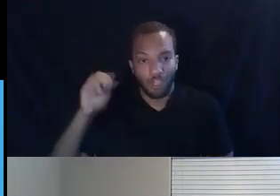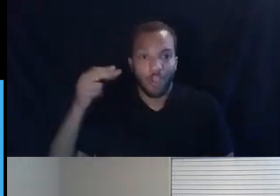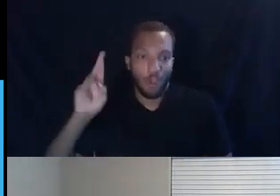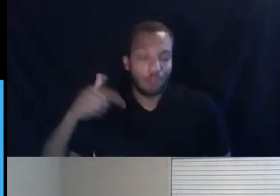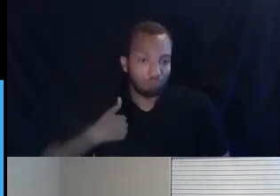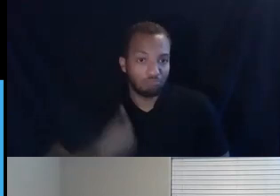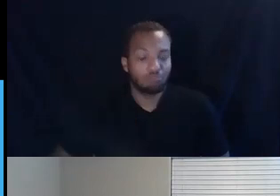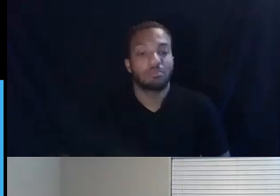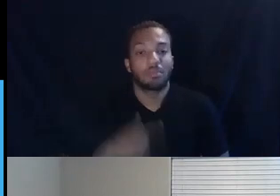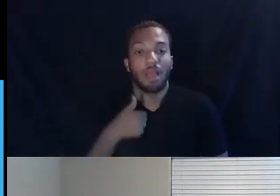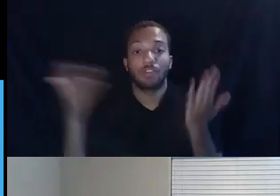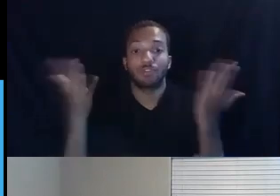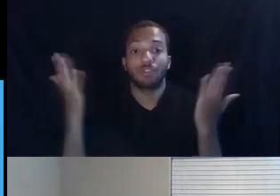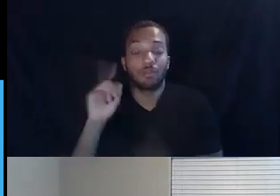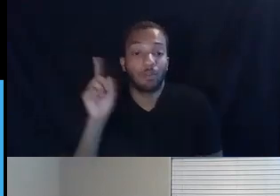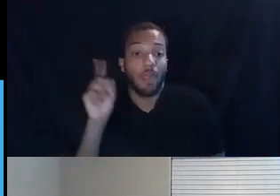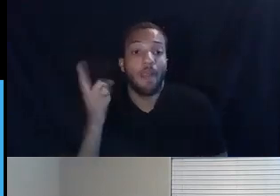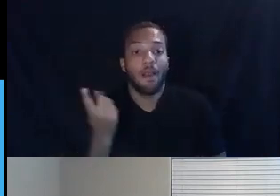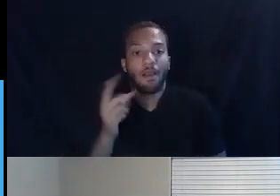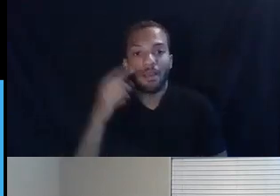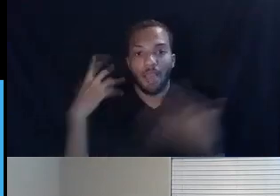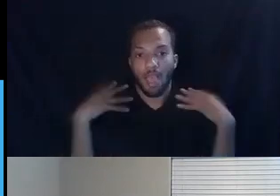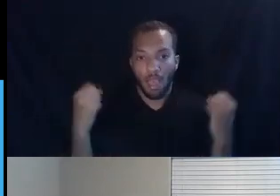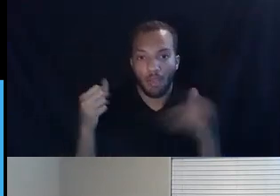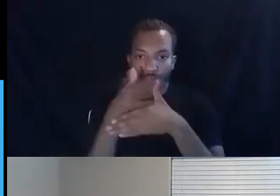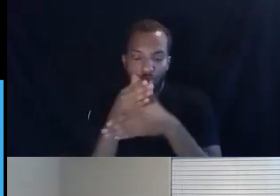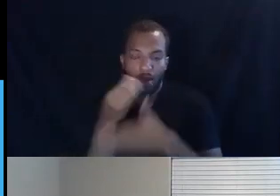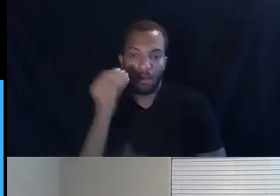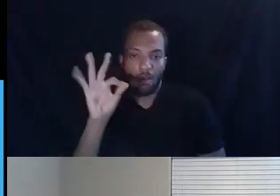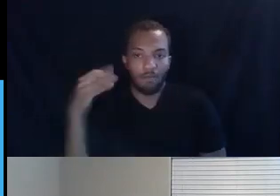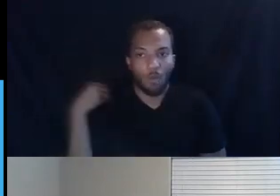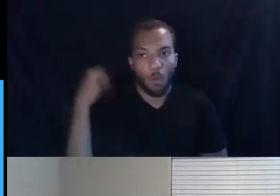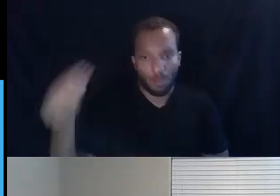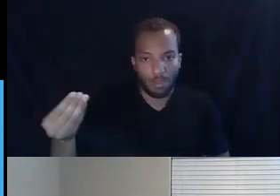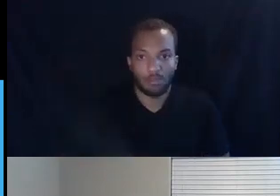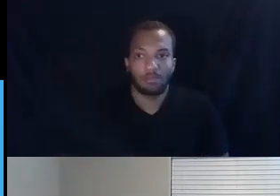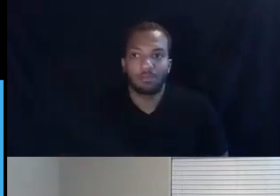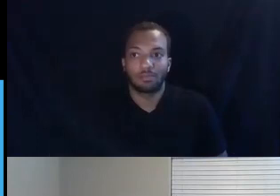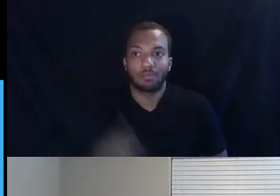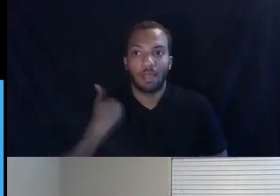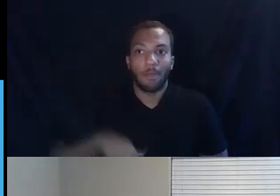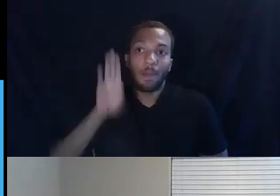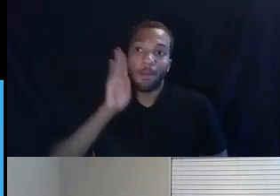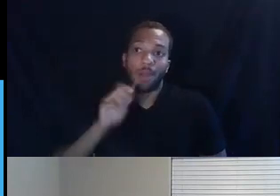I serve as the director of community health at Health Share of Oregon. And I am a brown skin Mexican woman